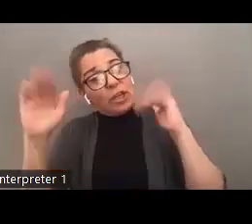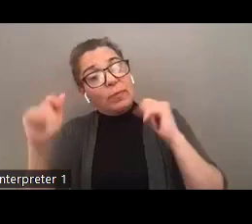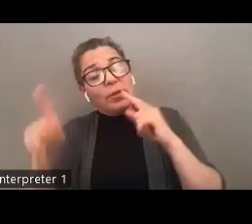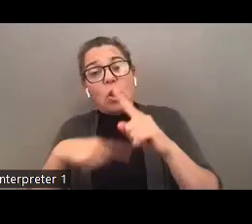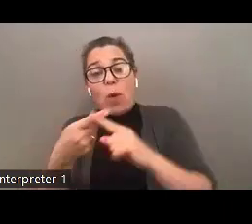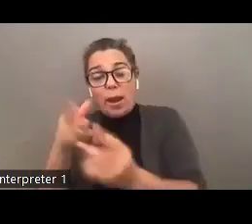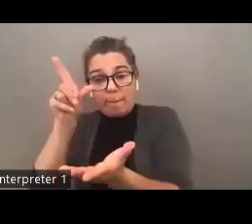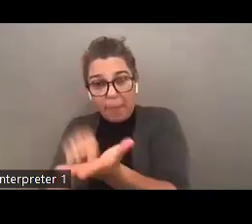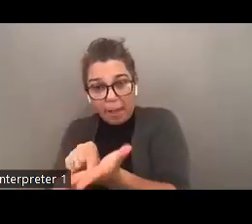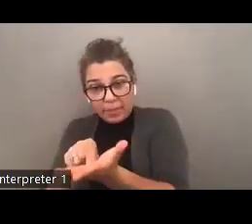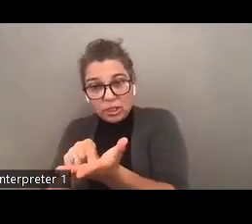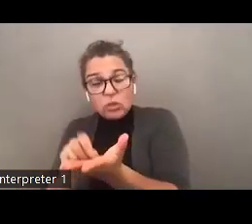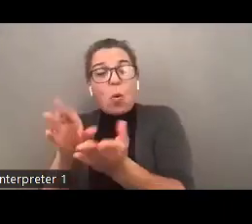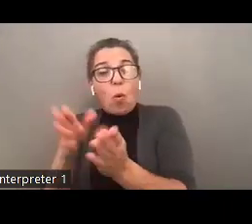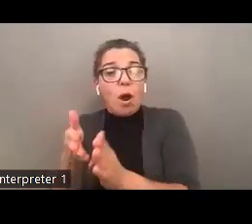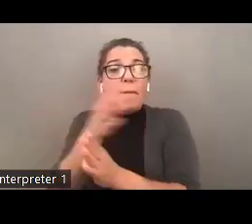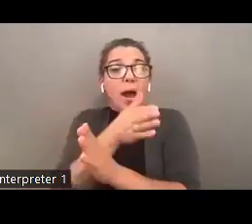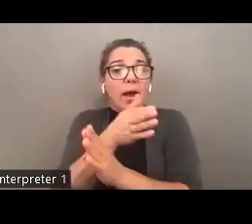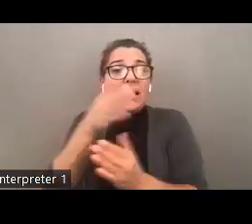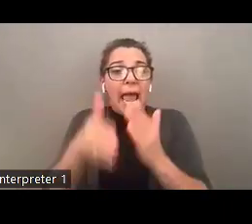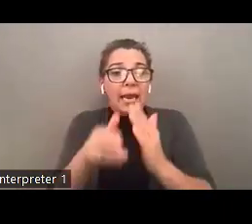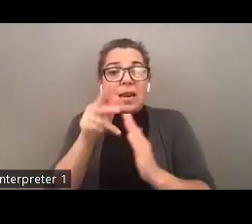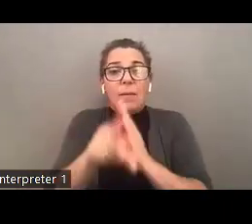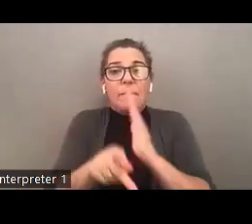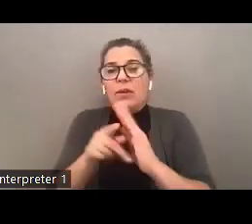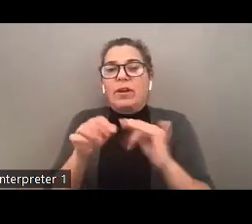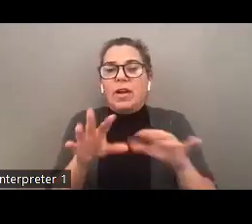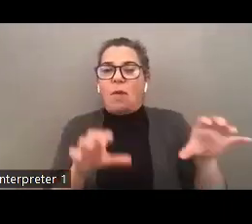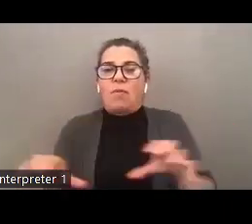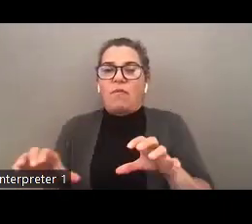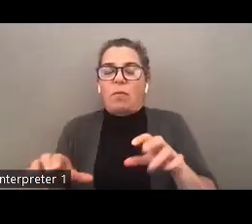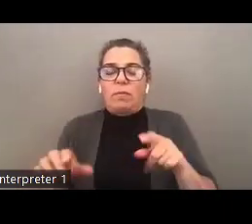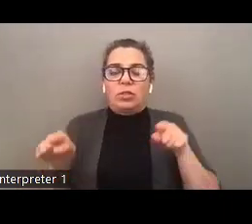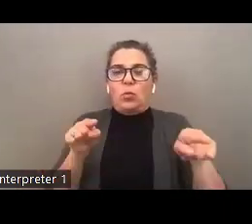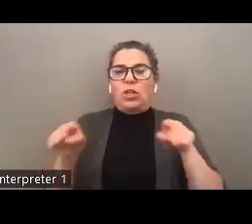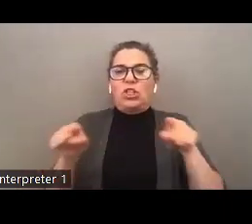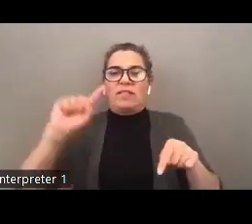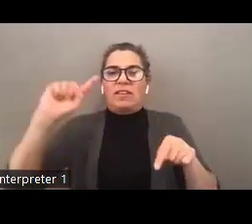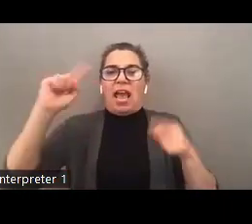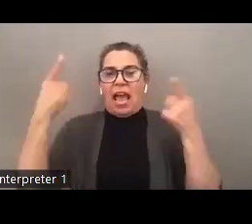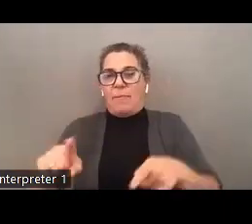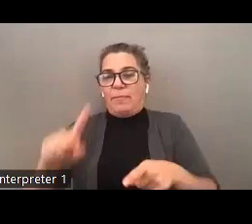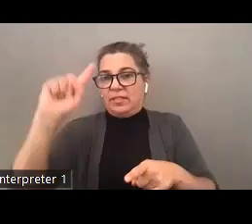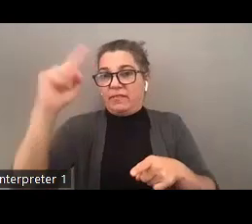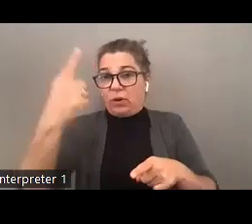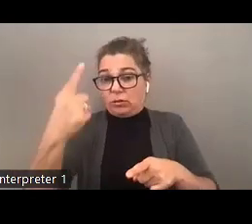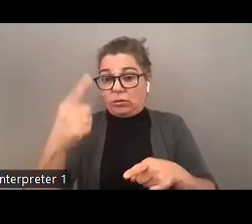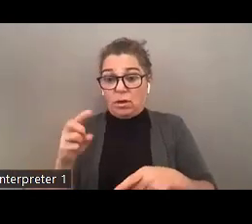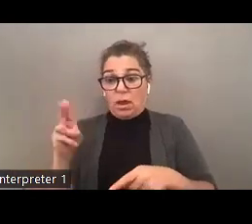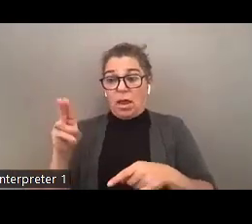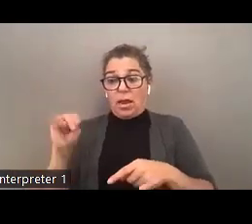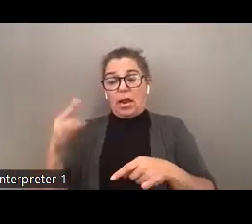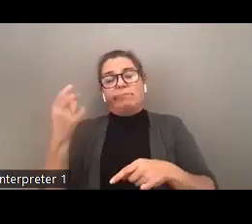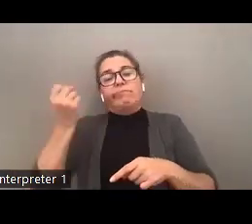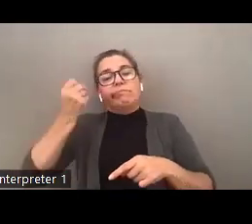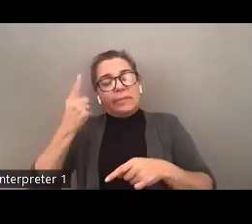or by the end of the period of performance, whichever comes first. However, NIH understands that some research,